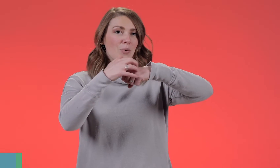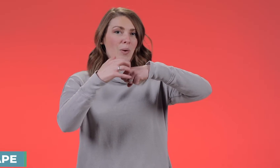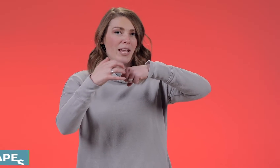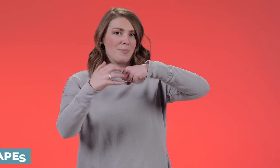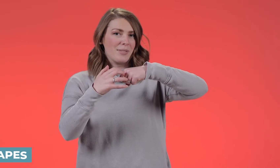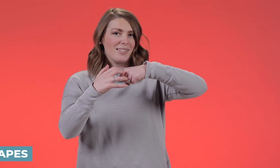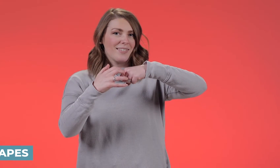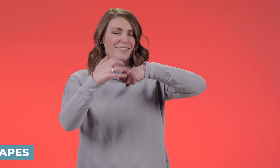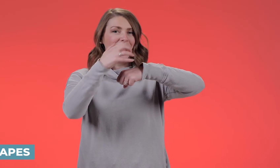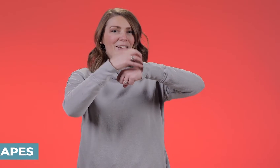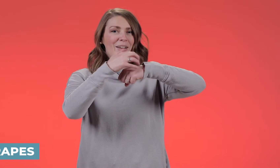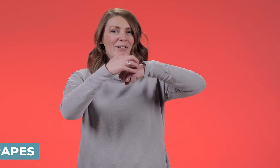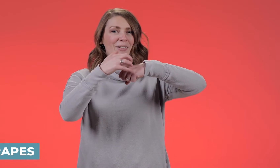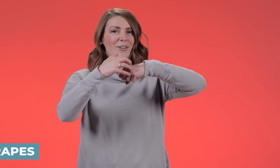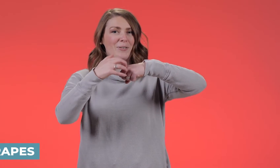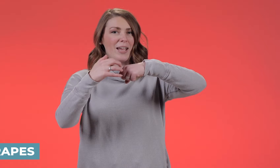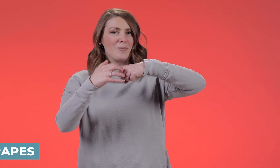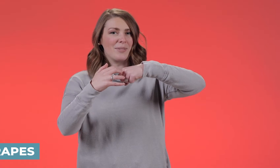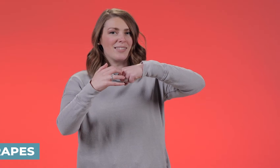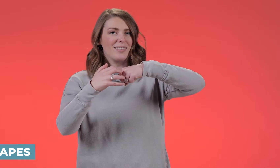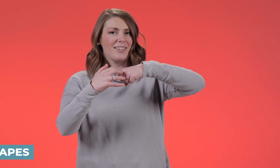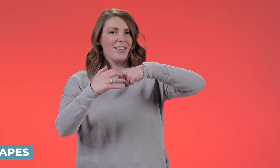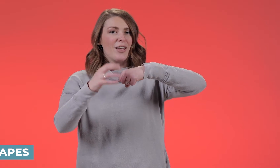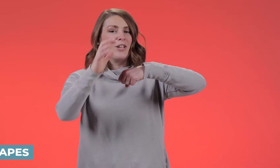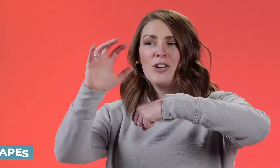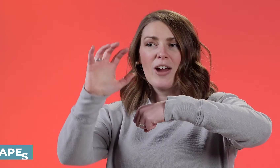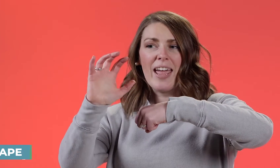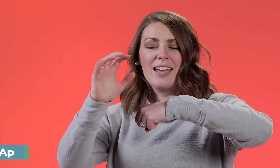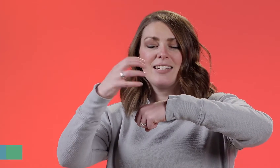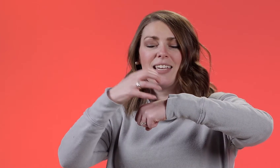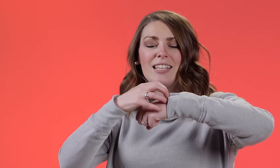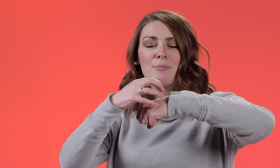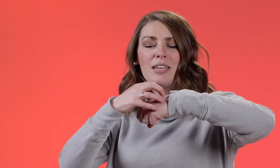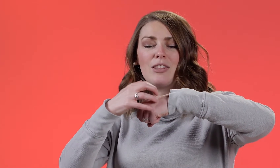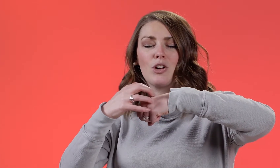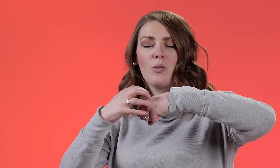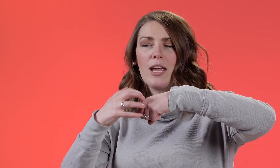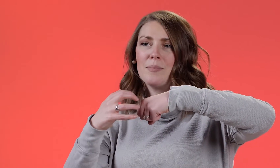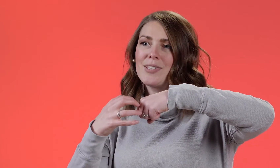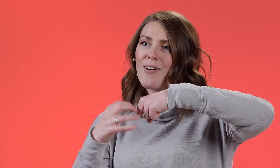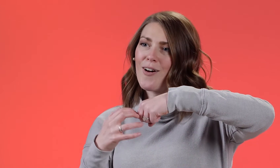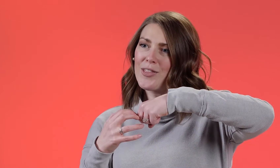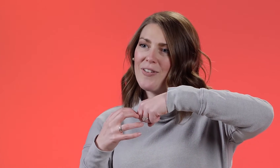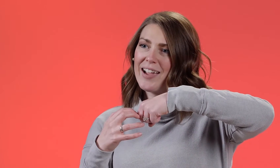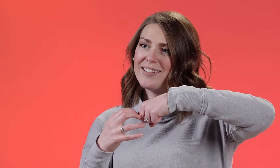GRAPES GRAPES Your hand is making the grapes on the vine.